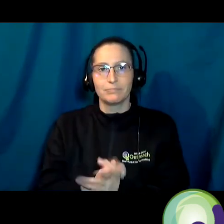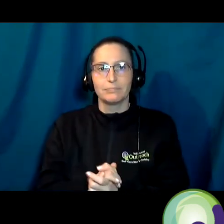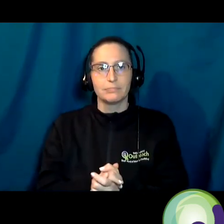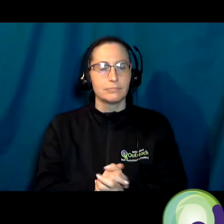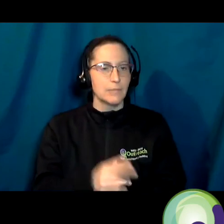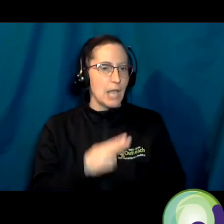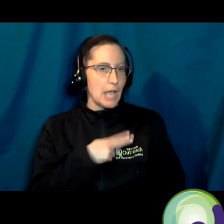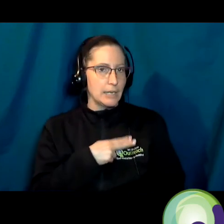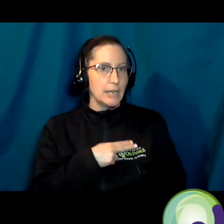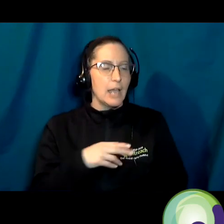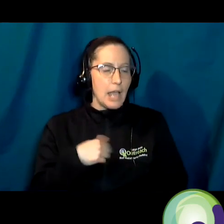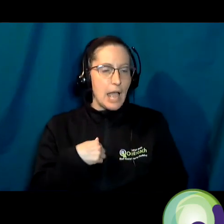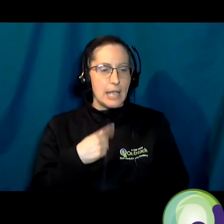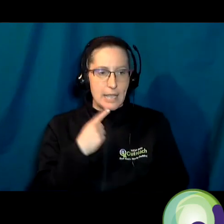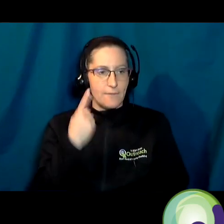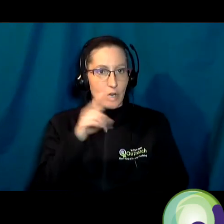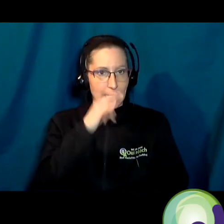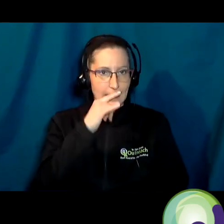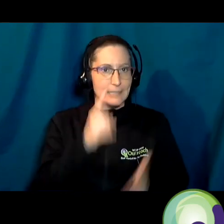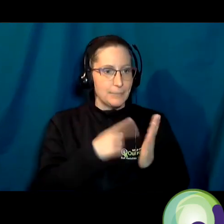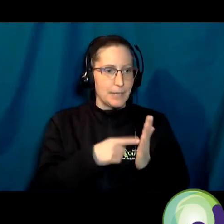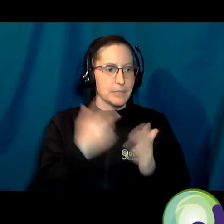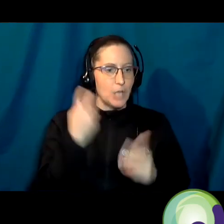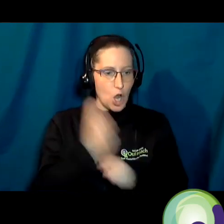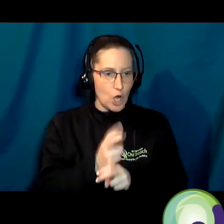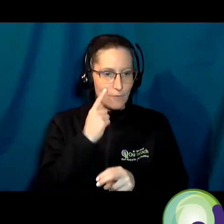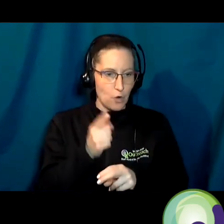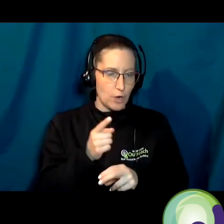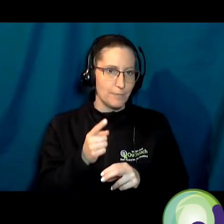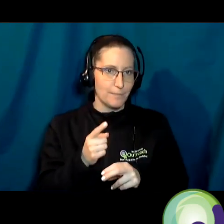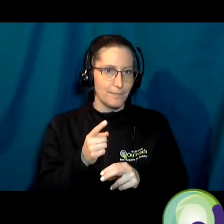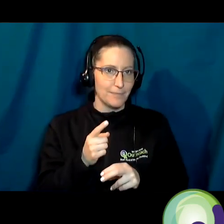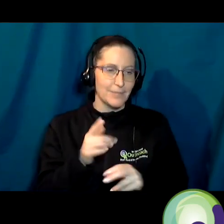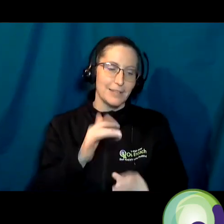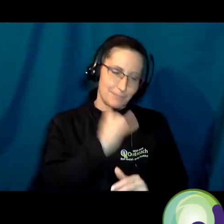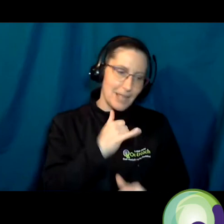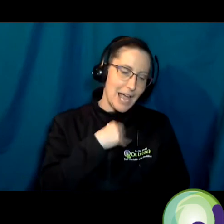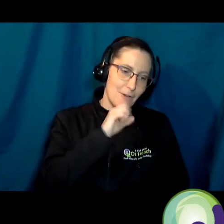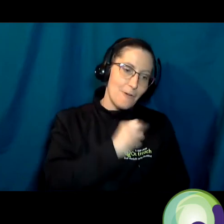that for kids. Sometimes it's difficult for, I also I have a 14 and 13 year old,